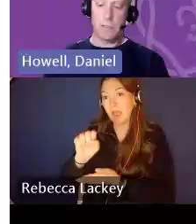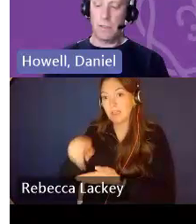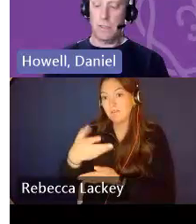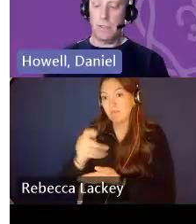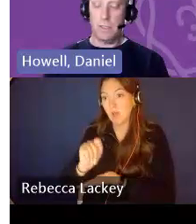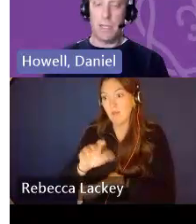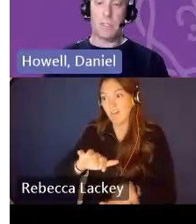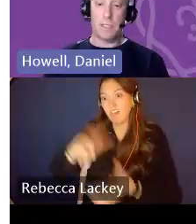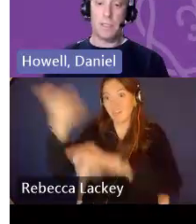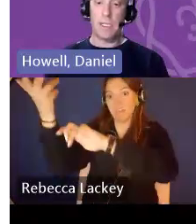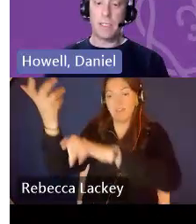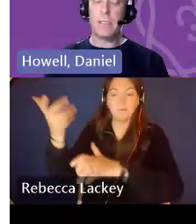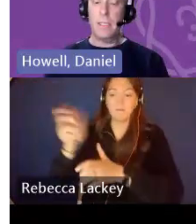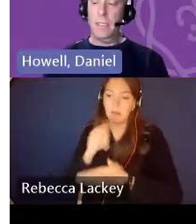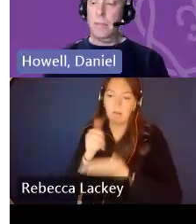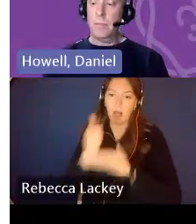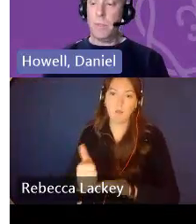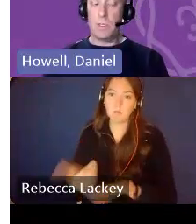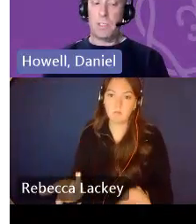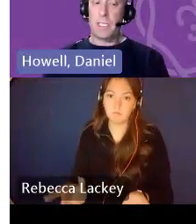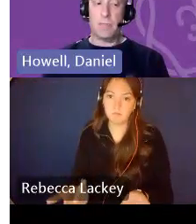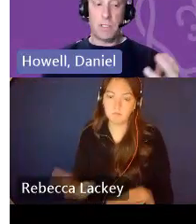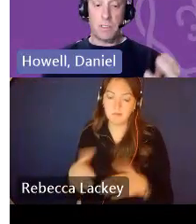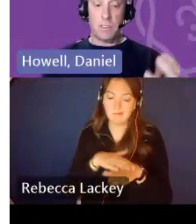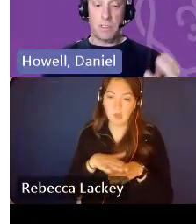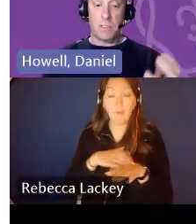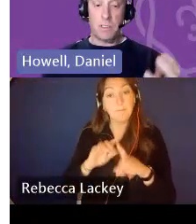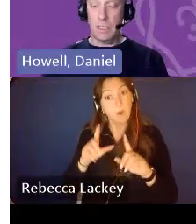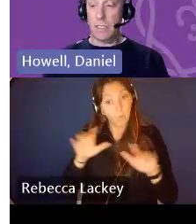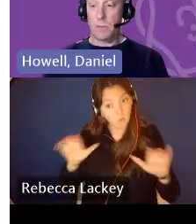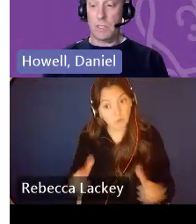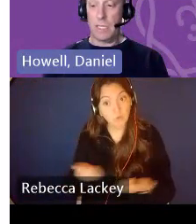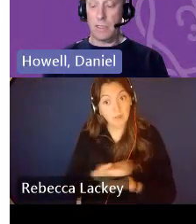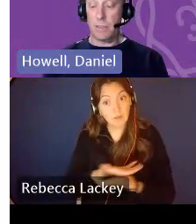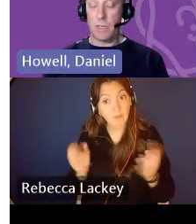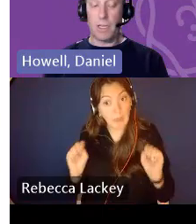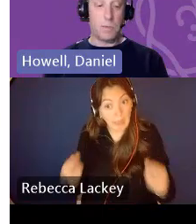things on the top side of the deck. But we are taking measures and as as we encountered a problem